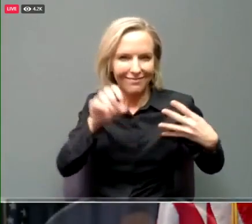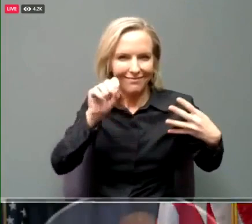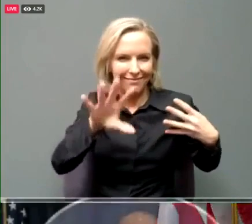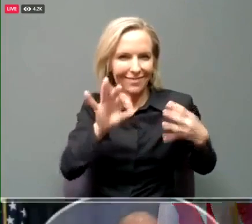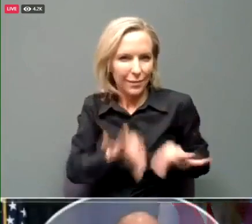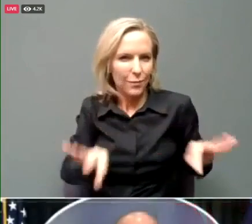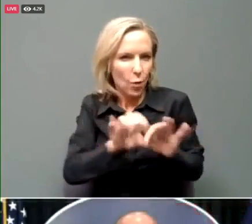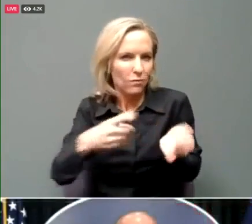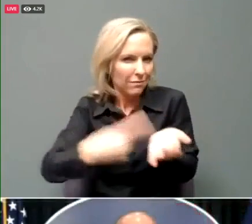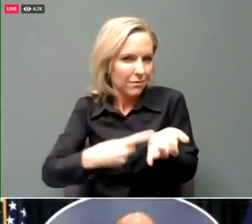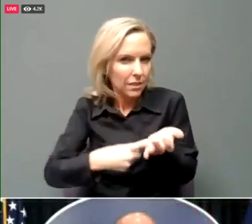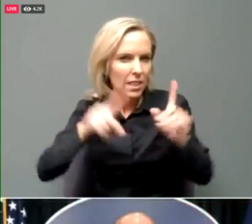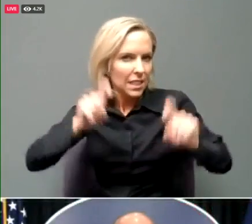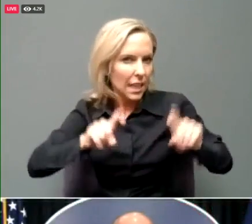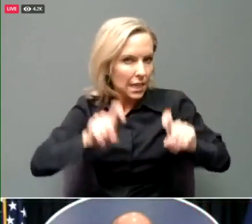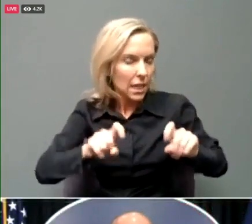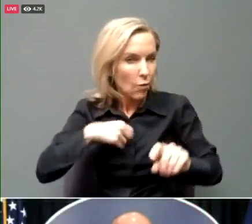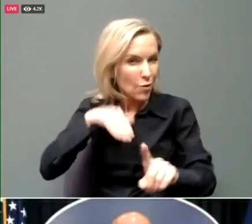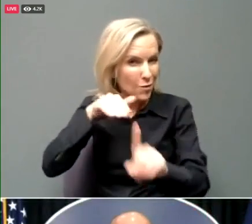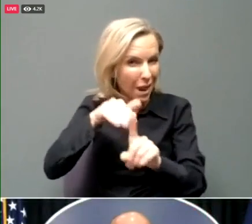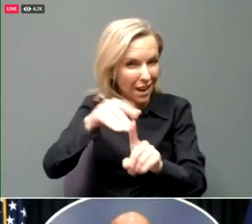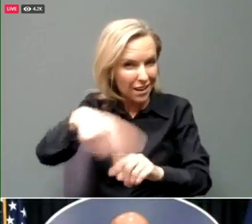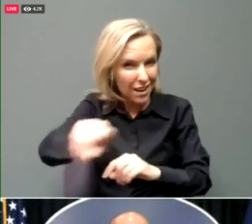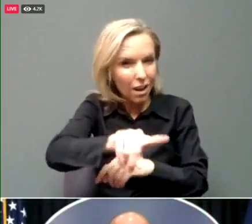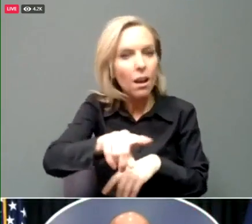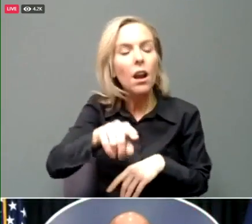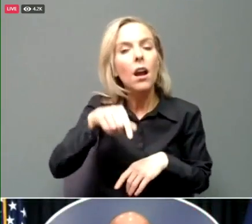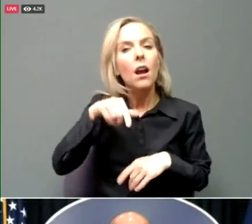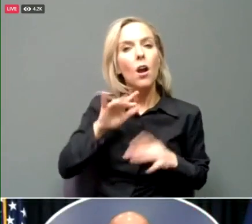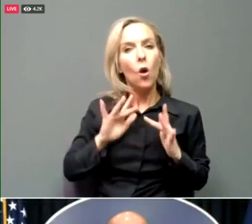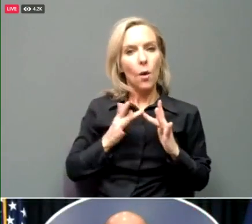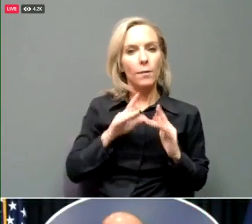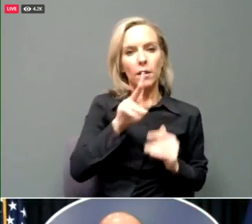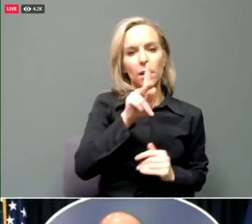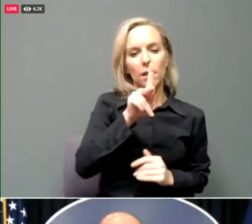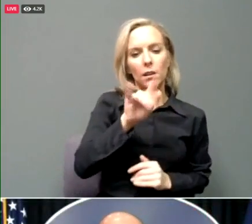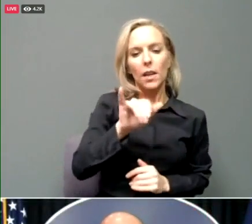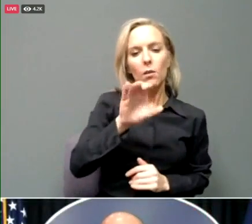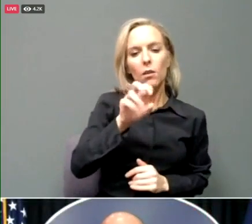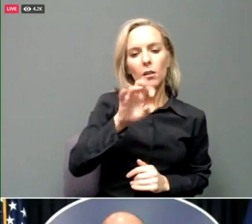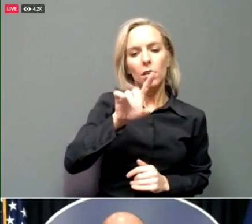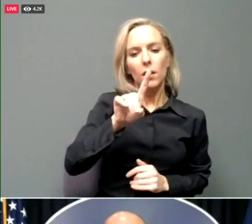remind folks about this on our website, que week over 19 k y dot gov Up at the